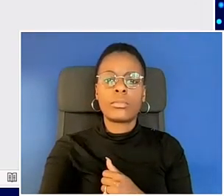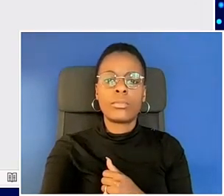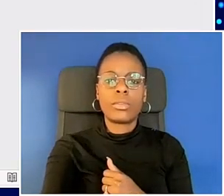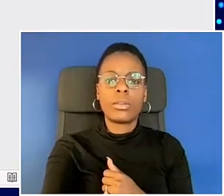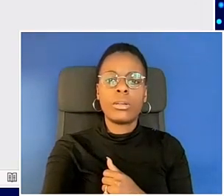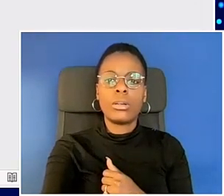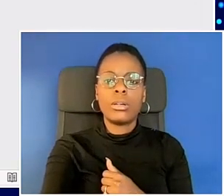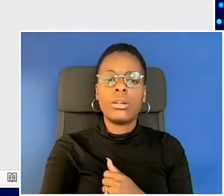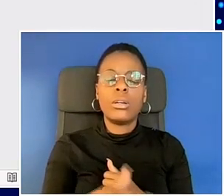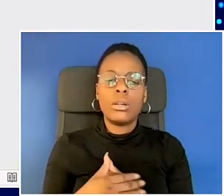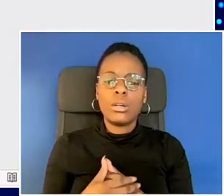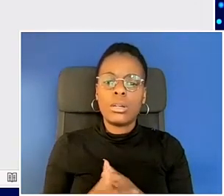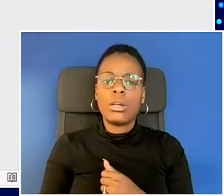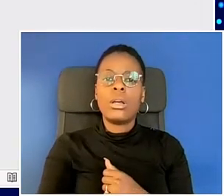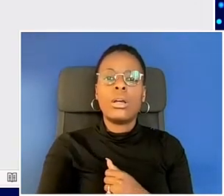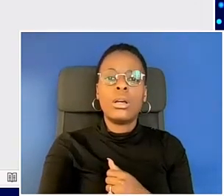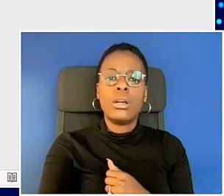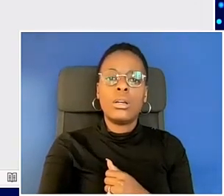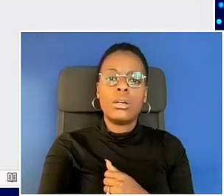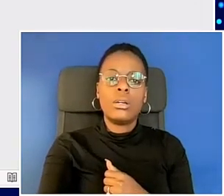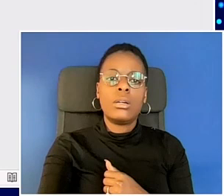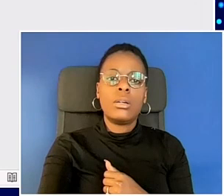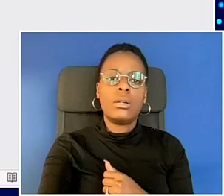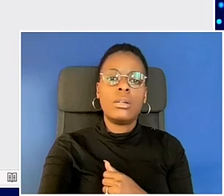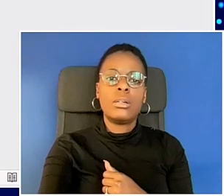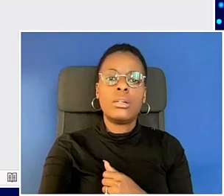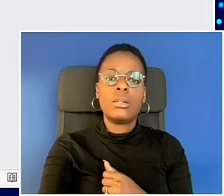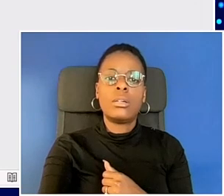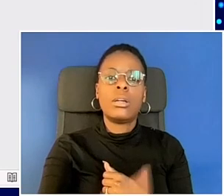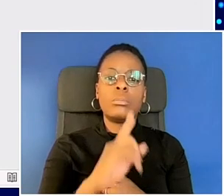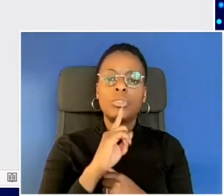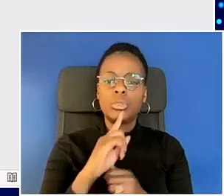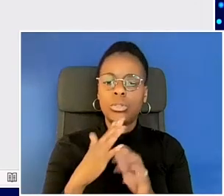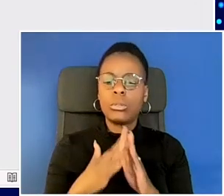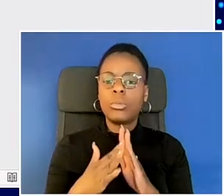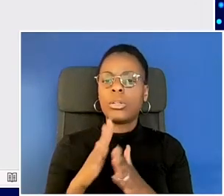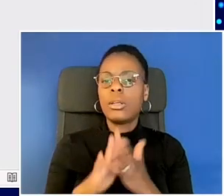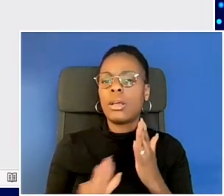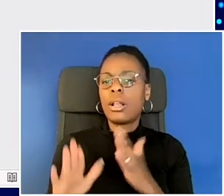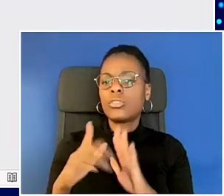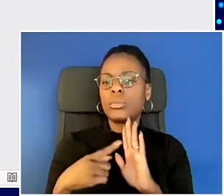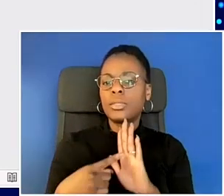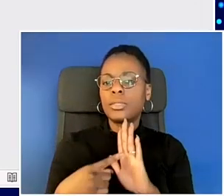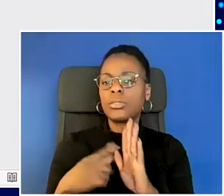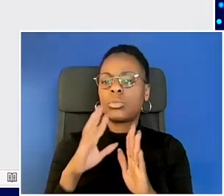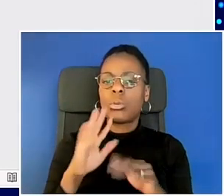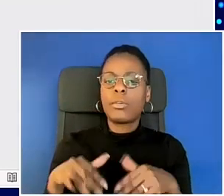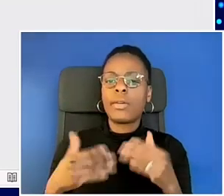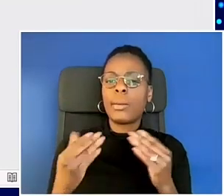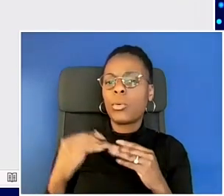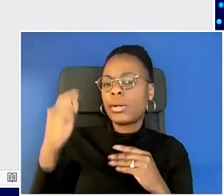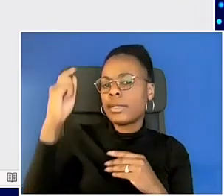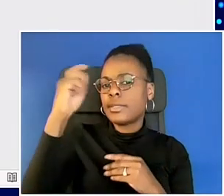good solution, but just speaking on their behalf in this case, I just want to make sure that we don't inadvertently exclude